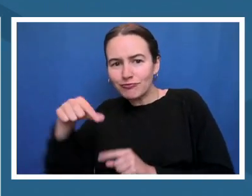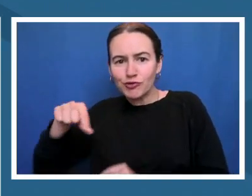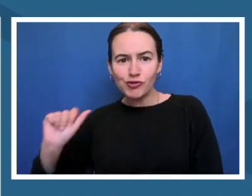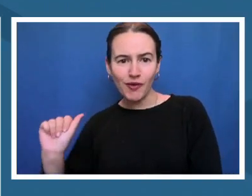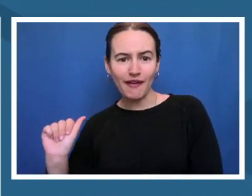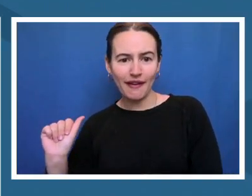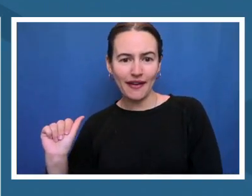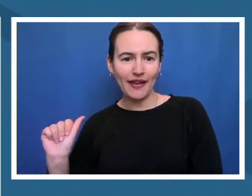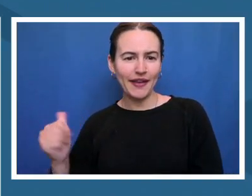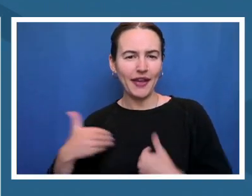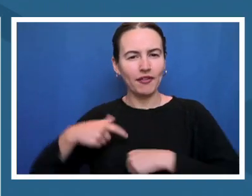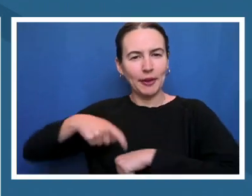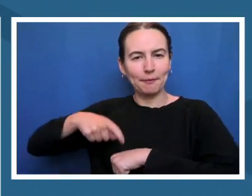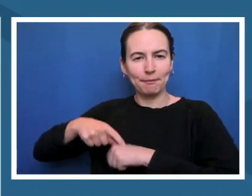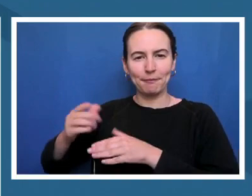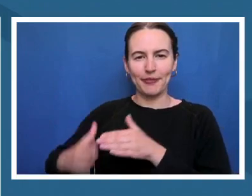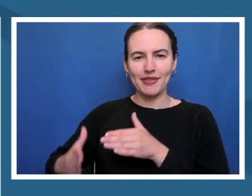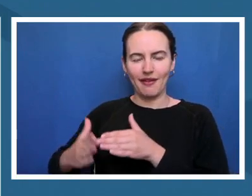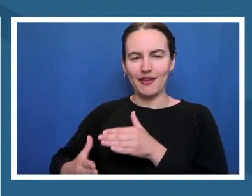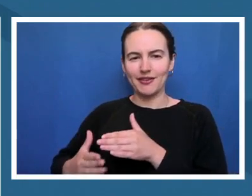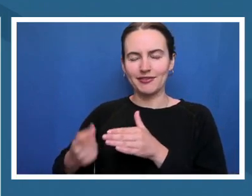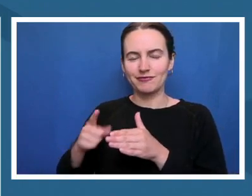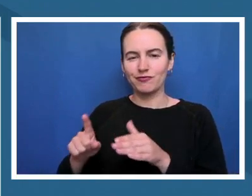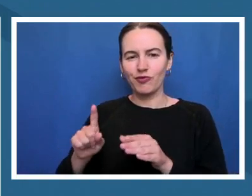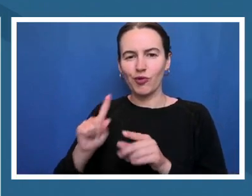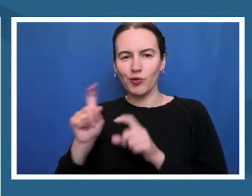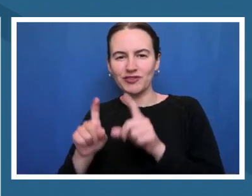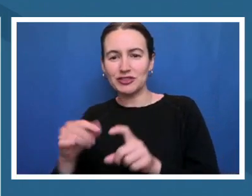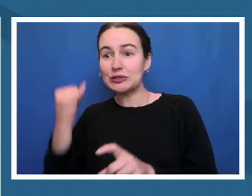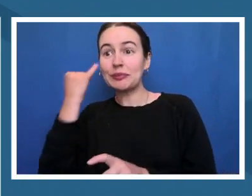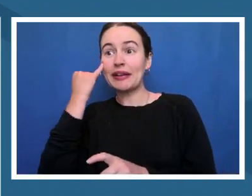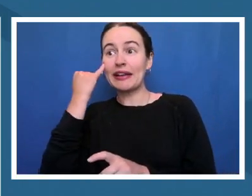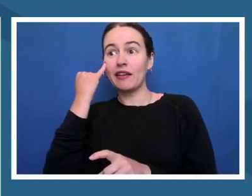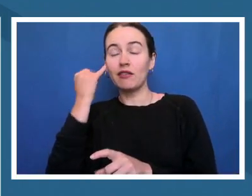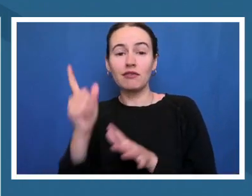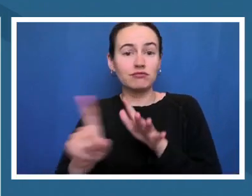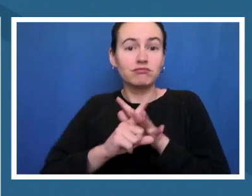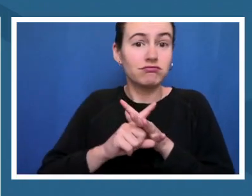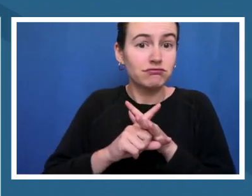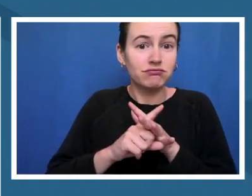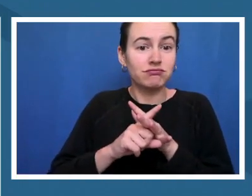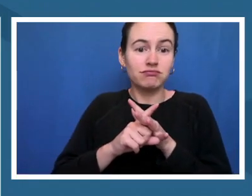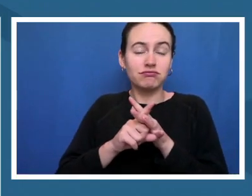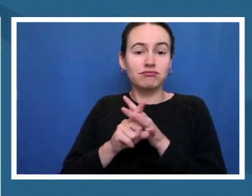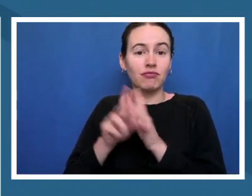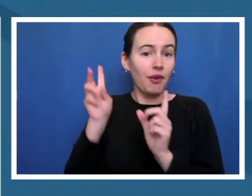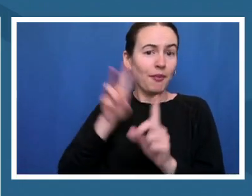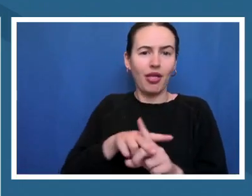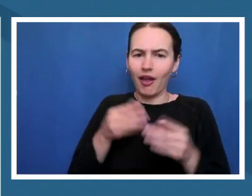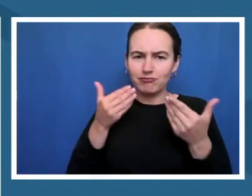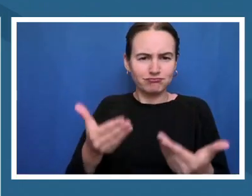end to answer questions but if they're popping up and relevant we will go ahead